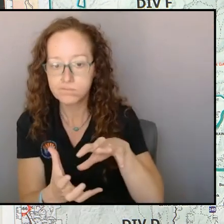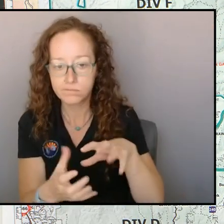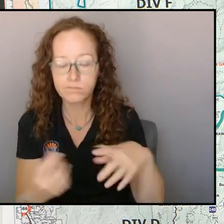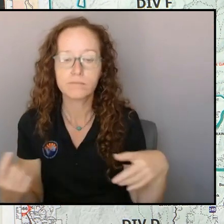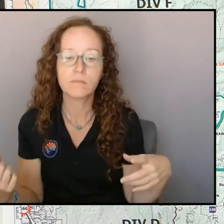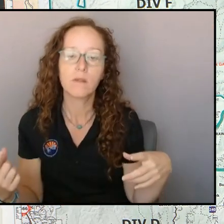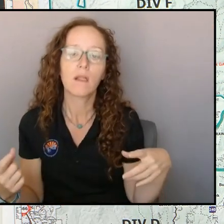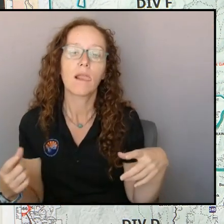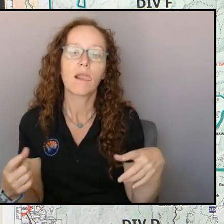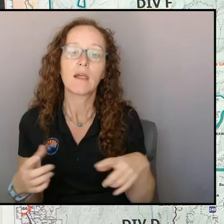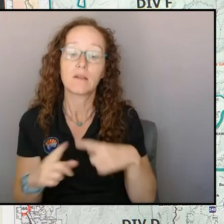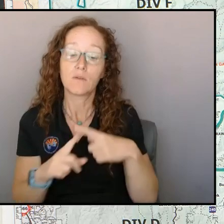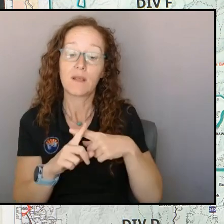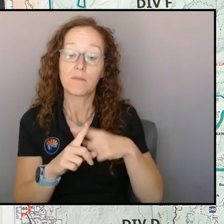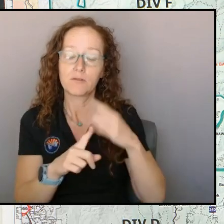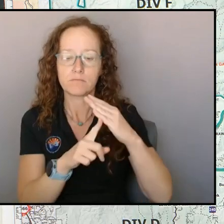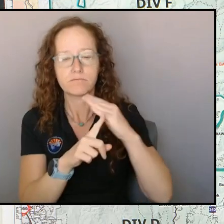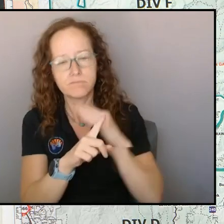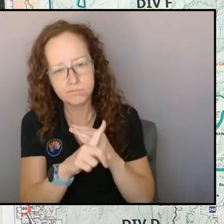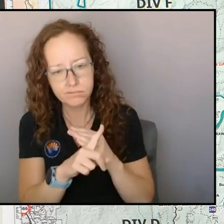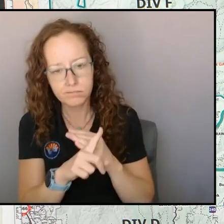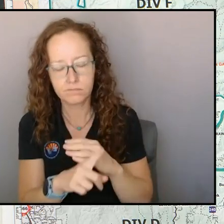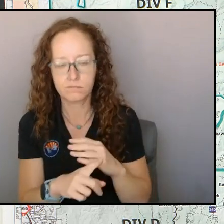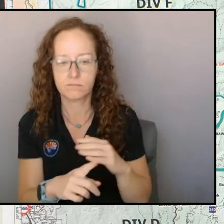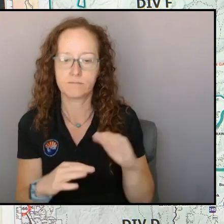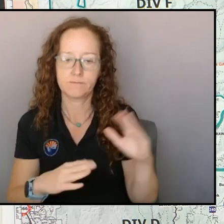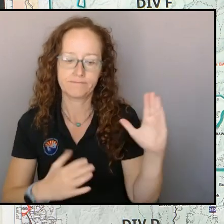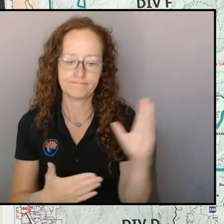Getting down into the 70s here across the South Zone. Getting